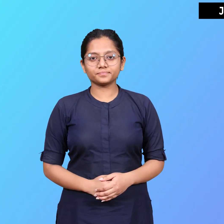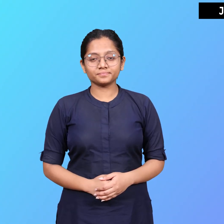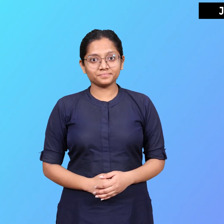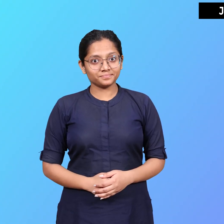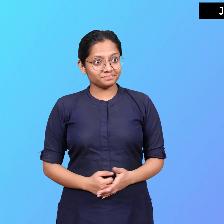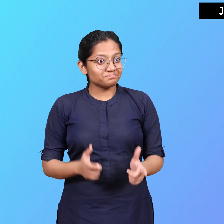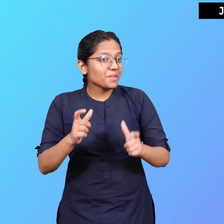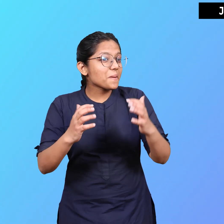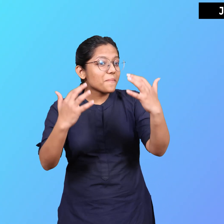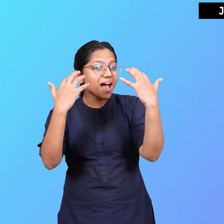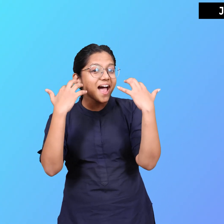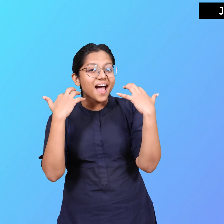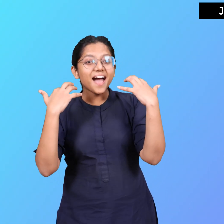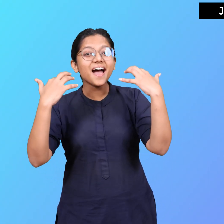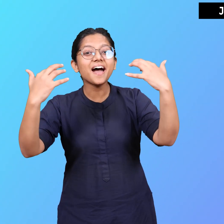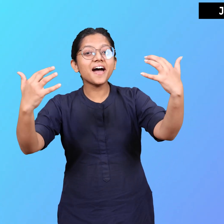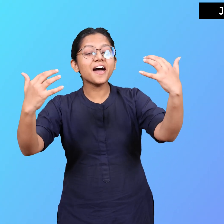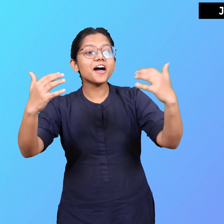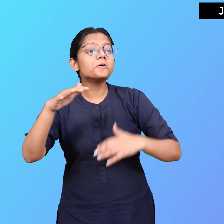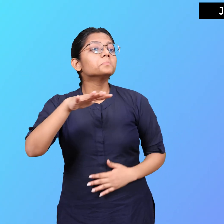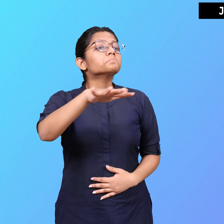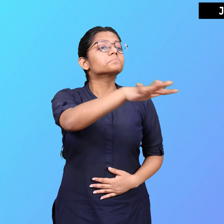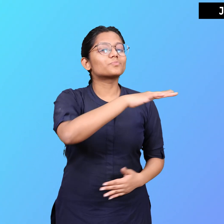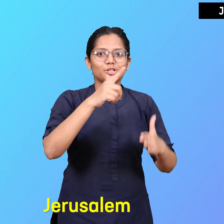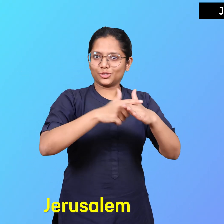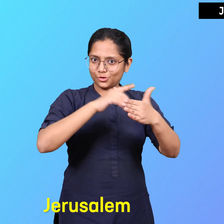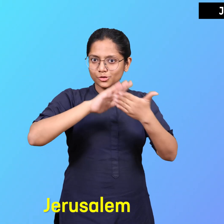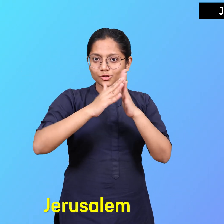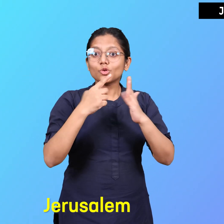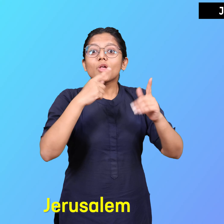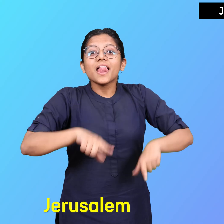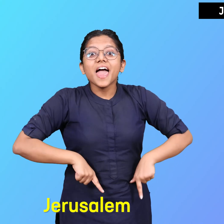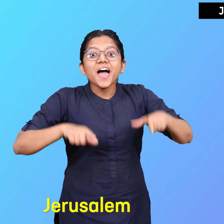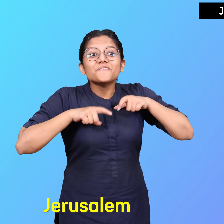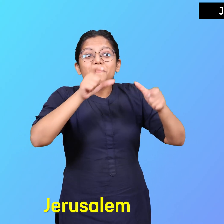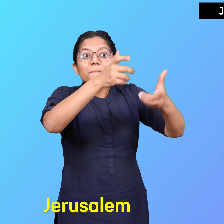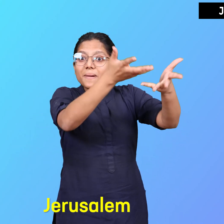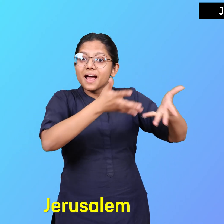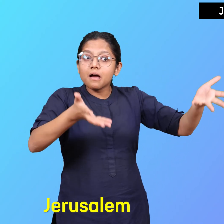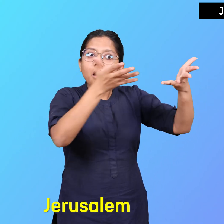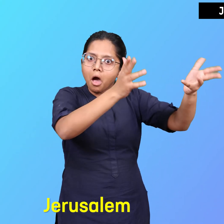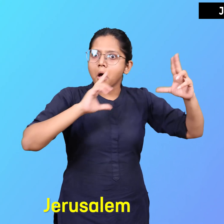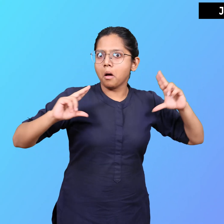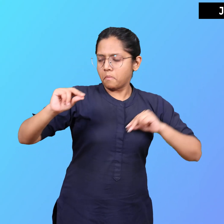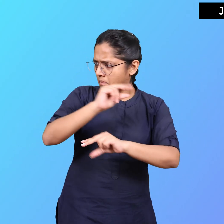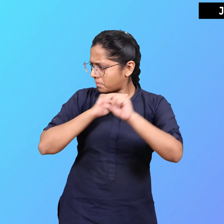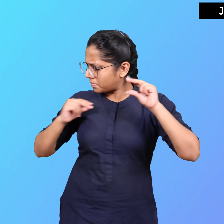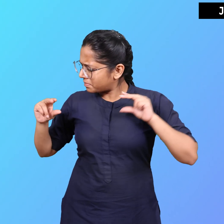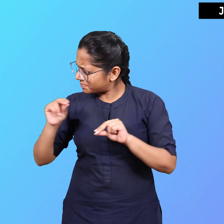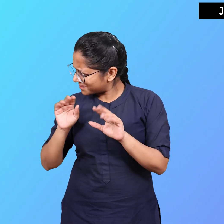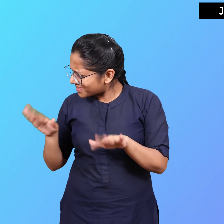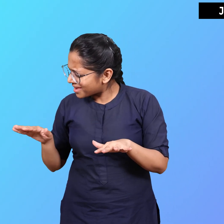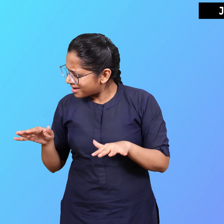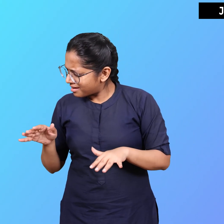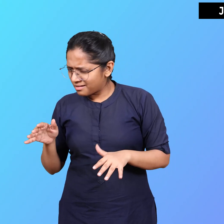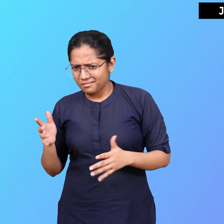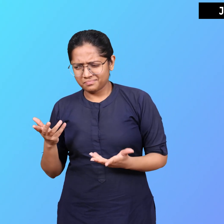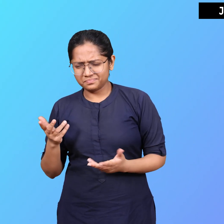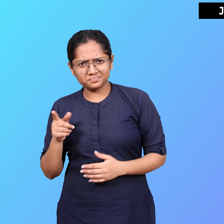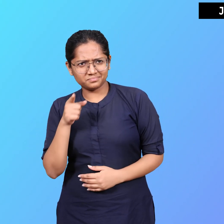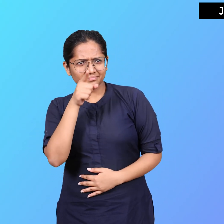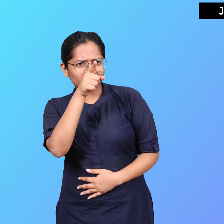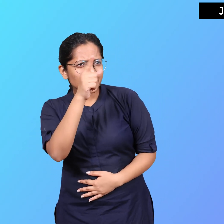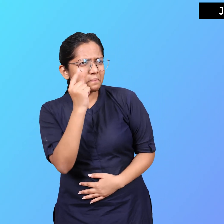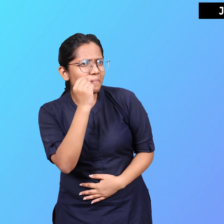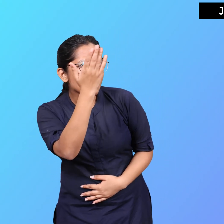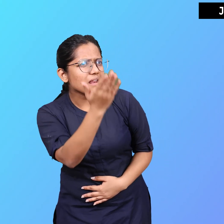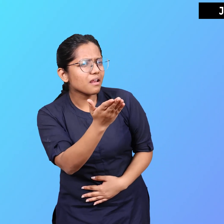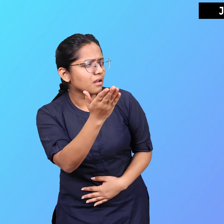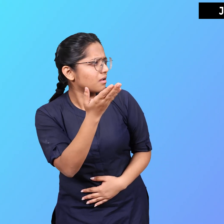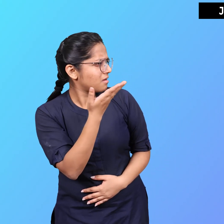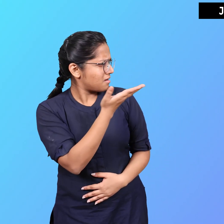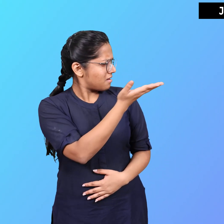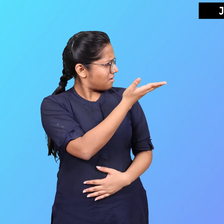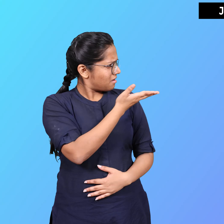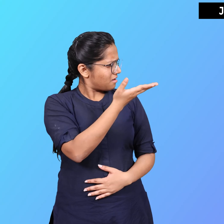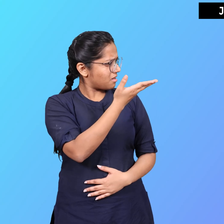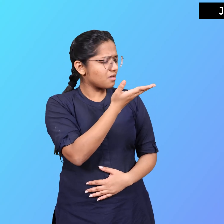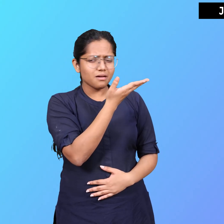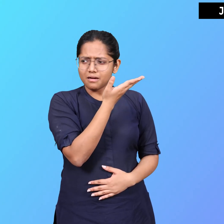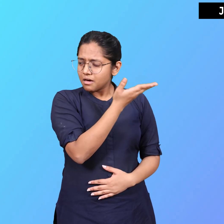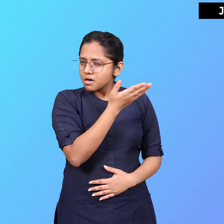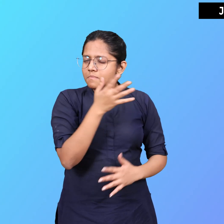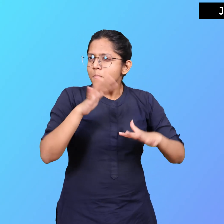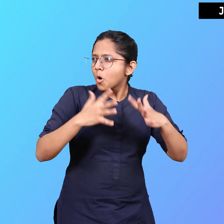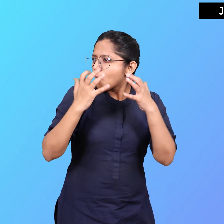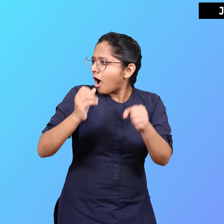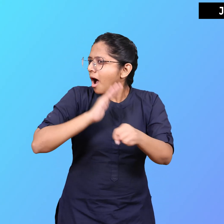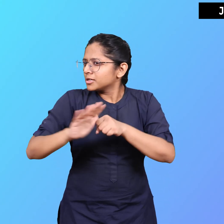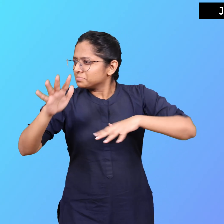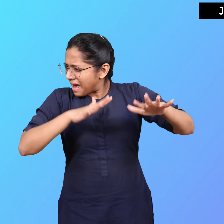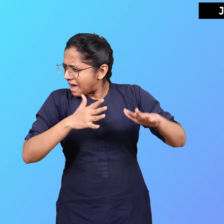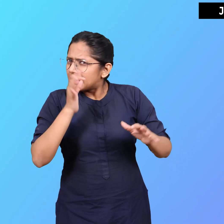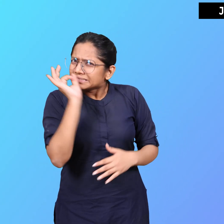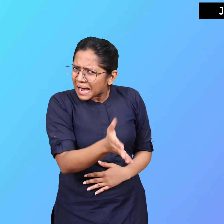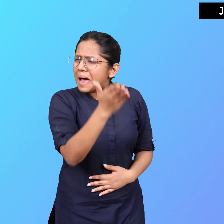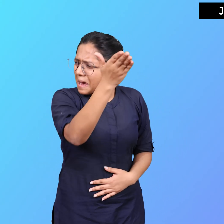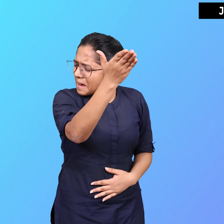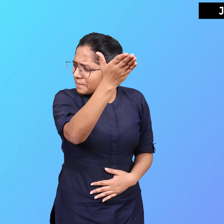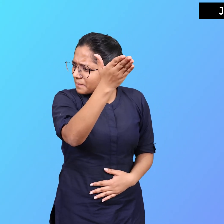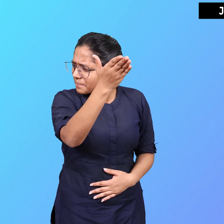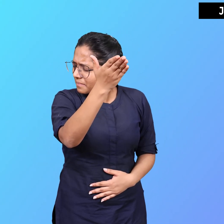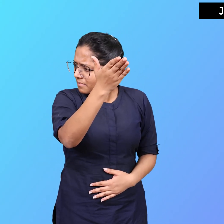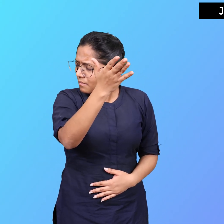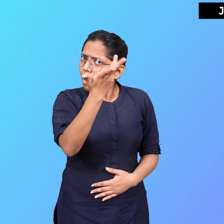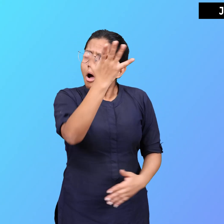Then some of the people who lived in Jerusalem said, “This is the man they are trying to kill.